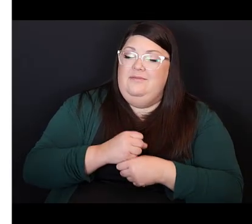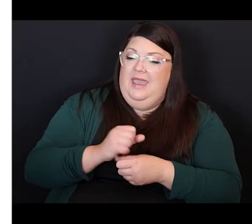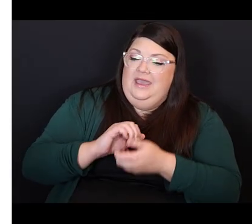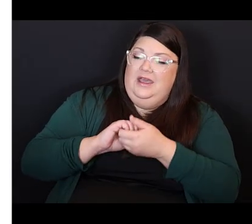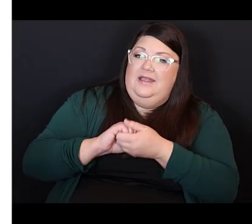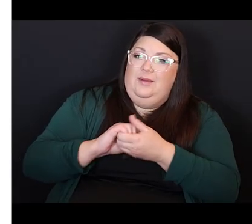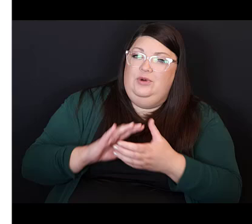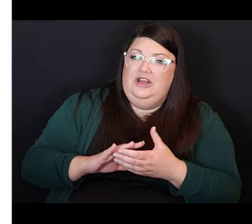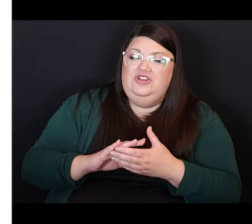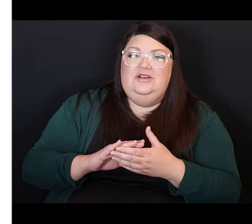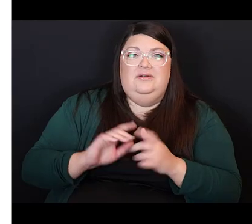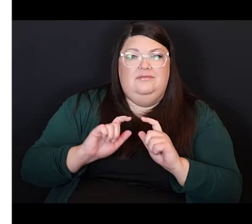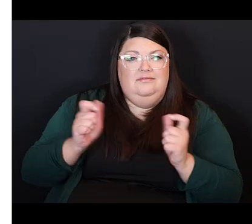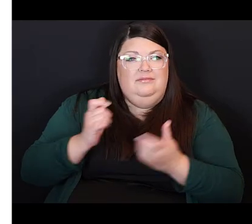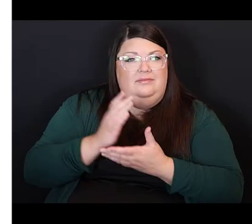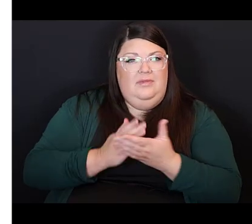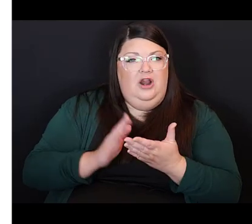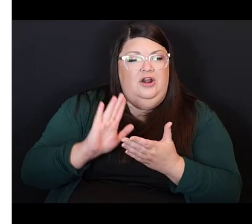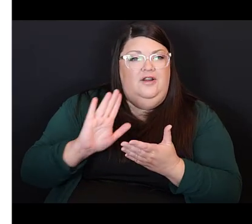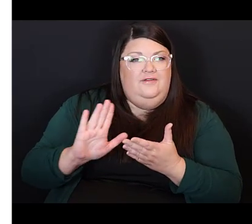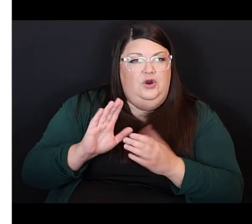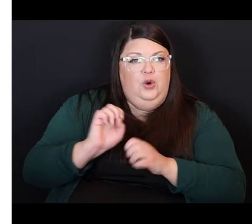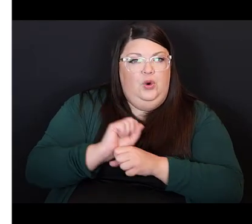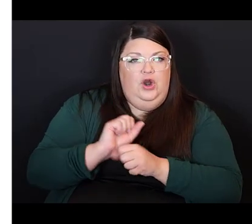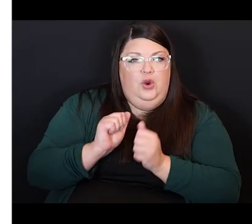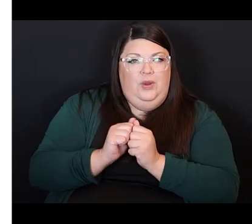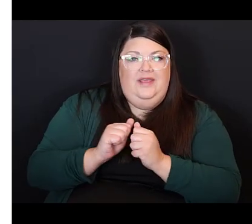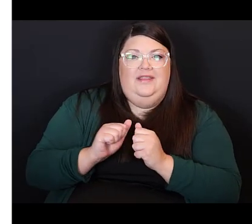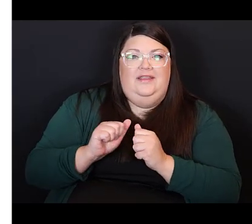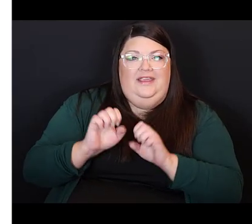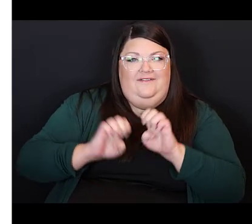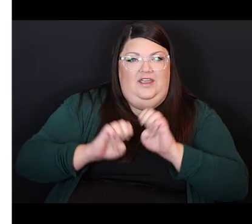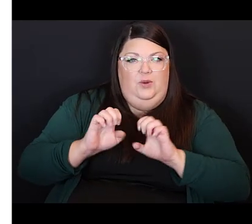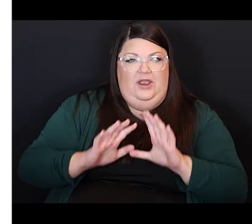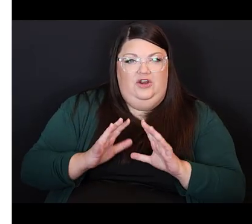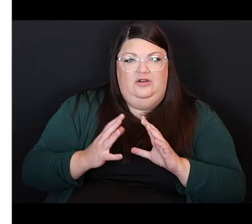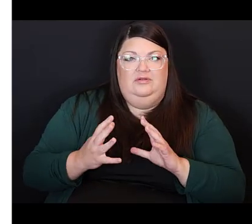a cornerstone of your work with the evaluator. Engaging together